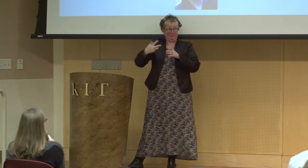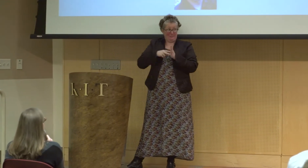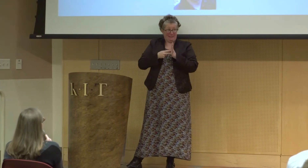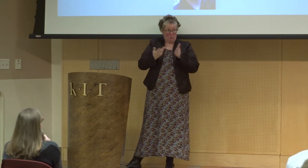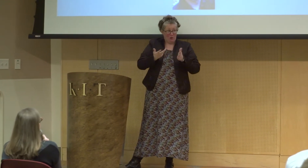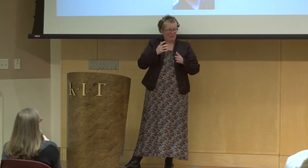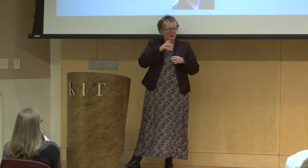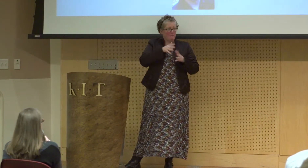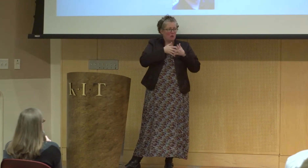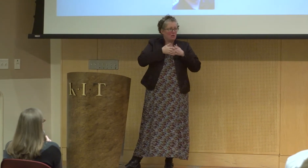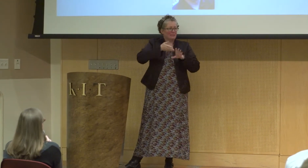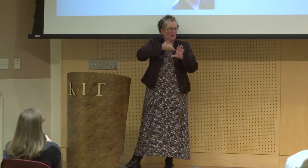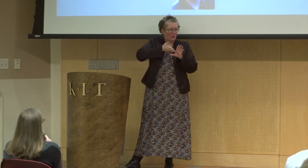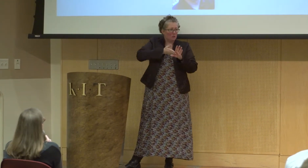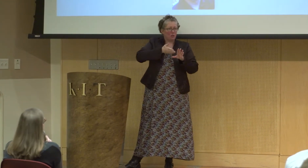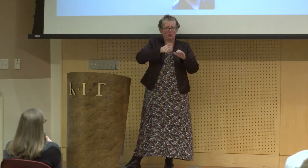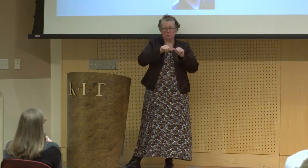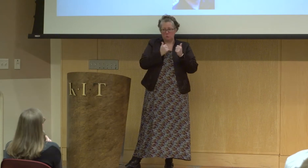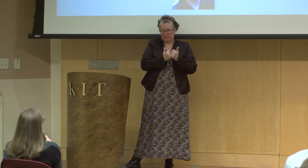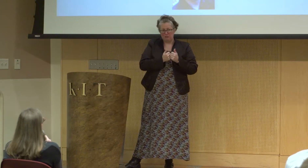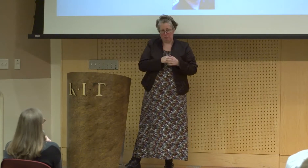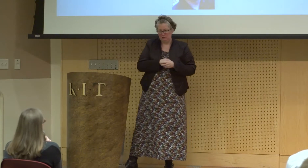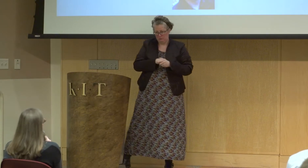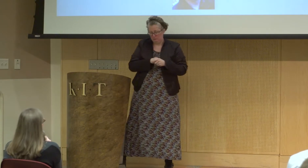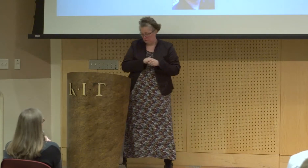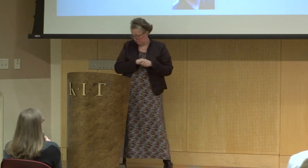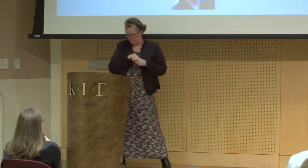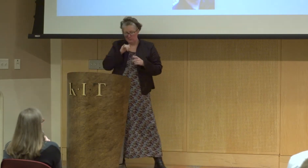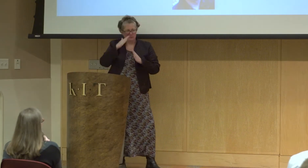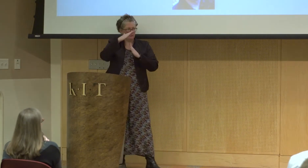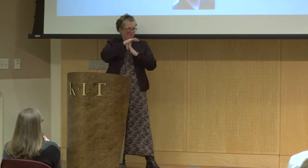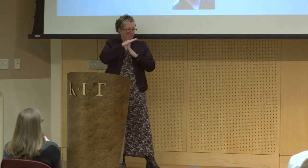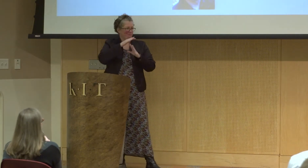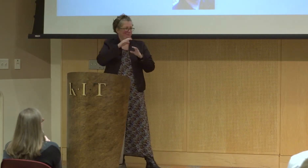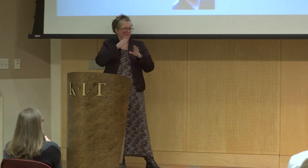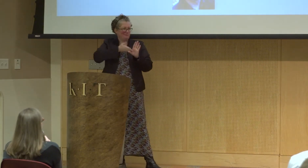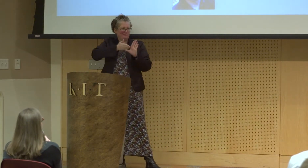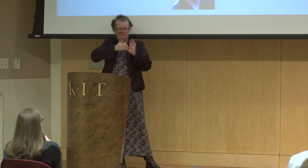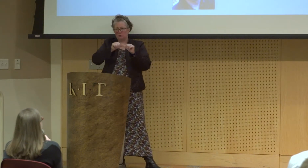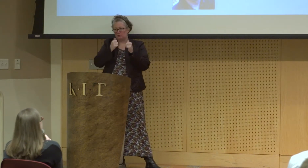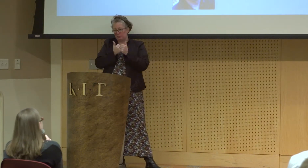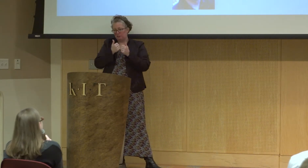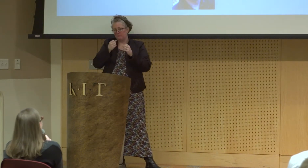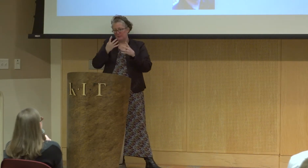including the APA, which is the American Psychological Association.